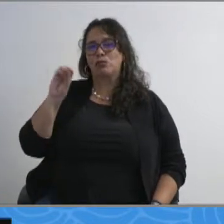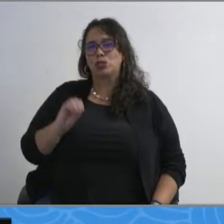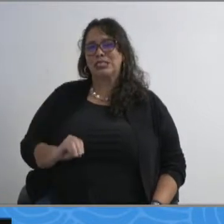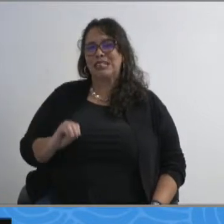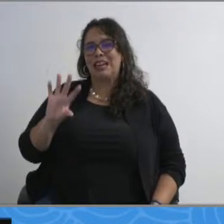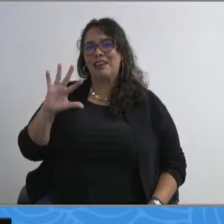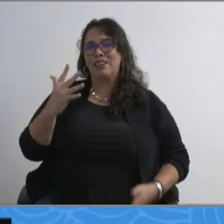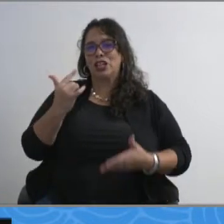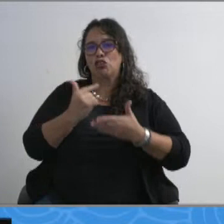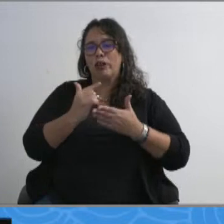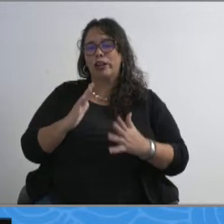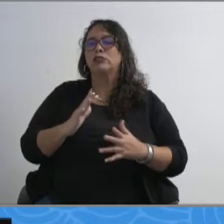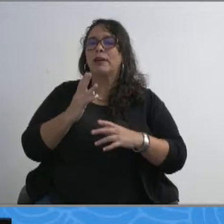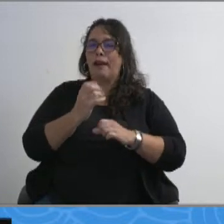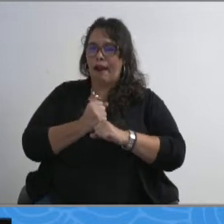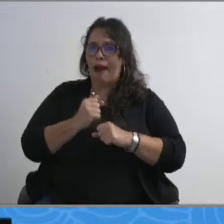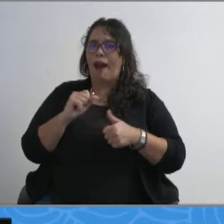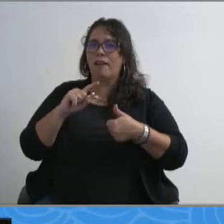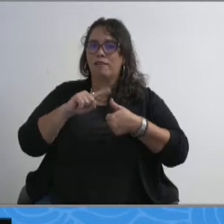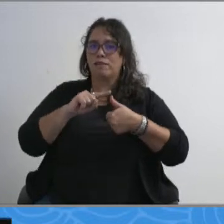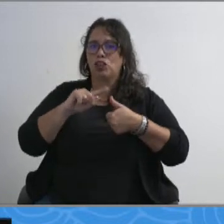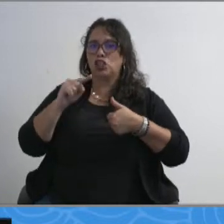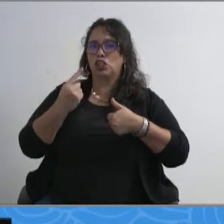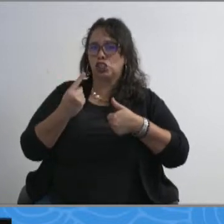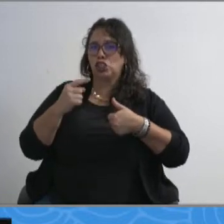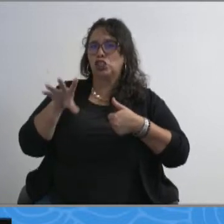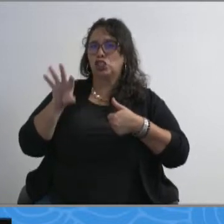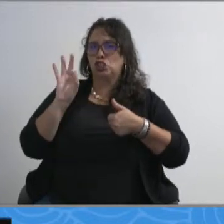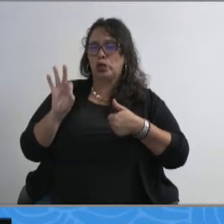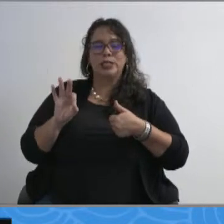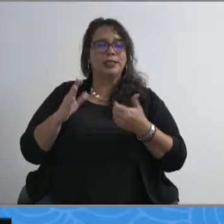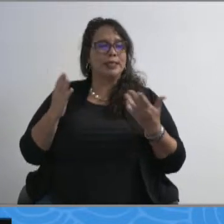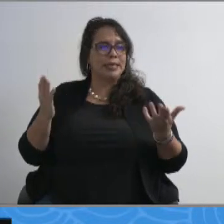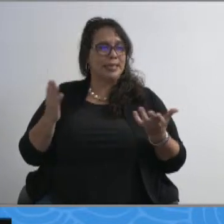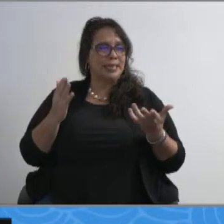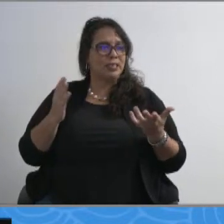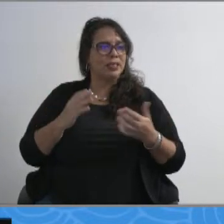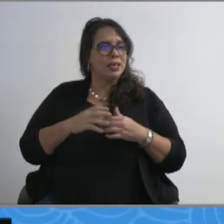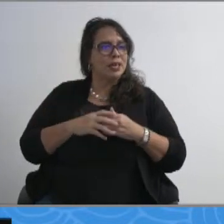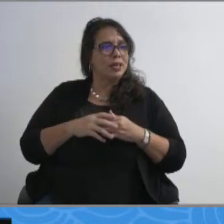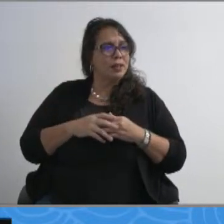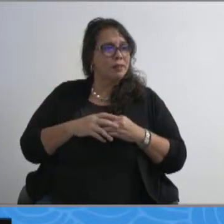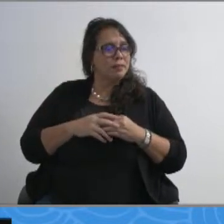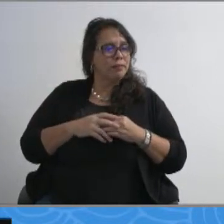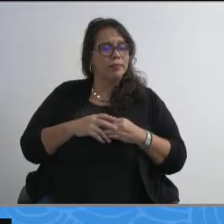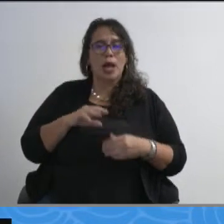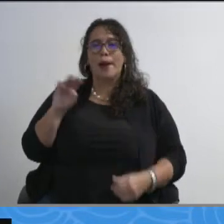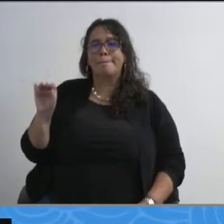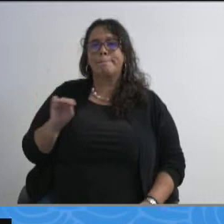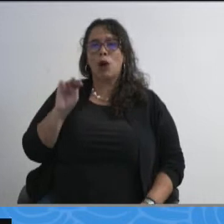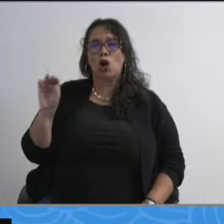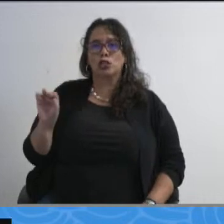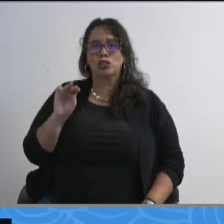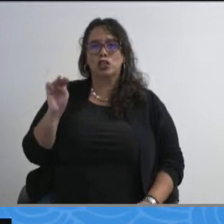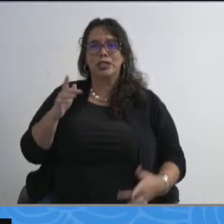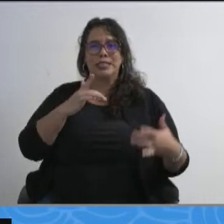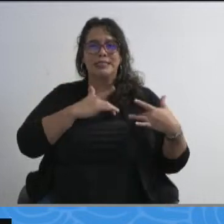And here's can be a... Perhaps an explanation why. I'll take Hughes, for example, or let's take even Marshall. Marshall tends consistently to be one